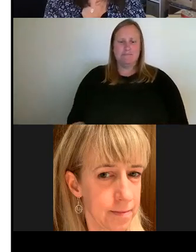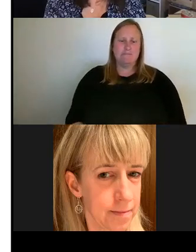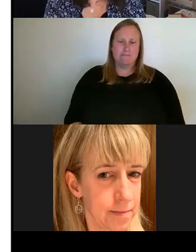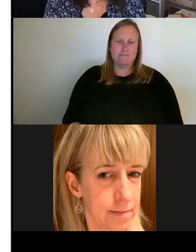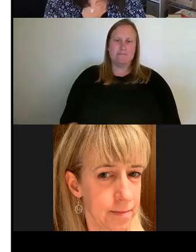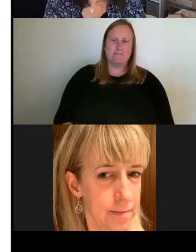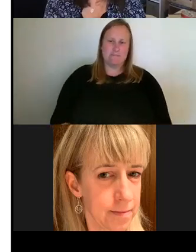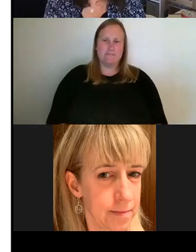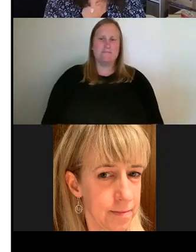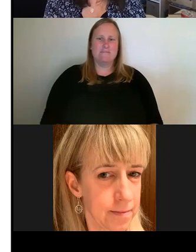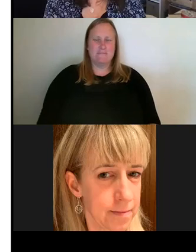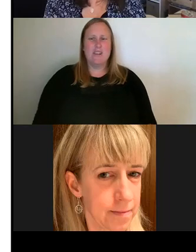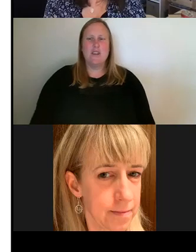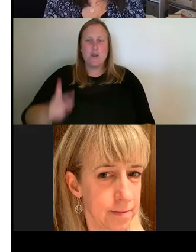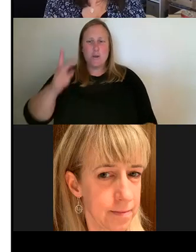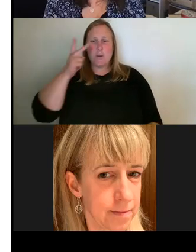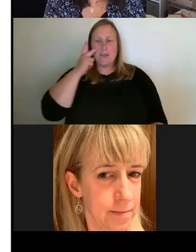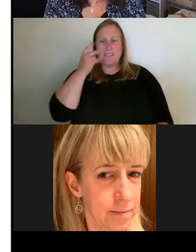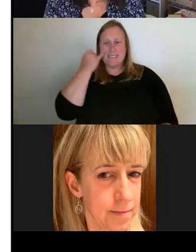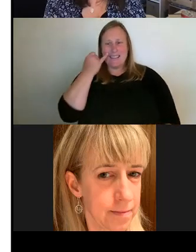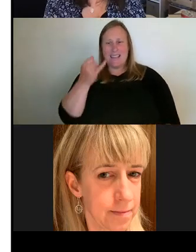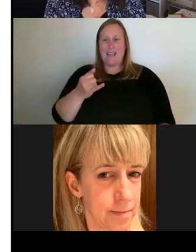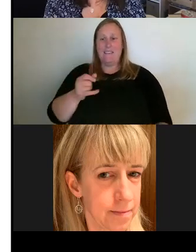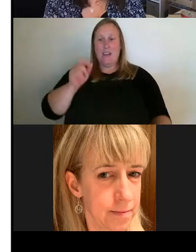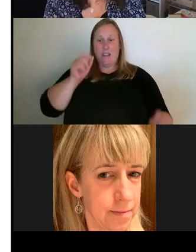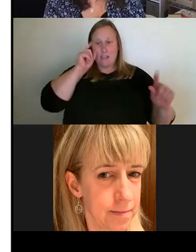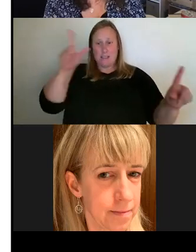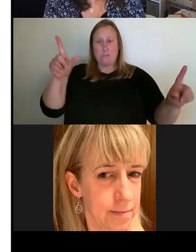drop-off of attendees when you get a surprise breakout prompt.